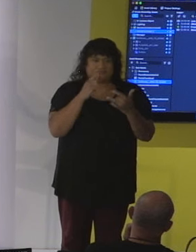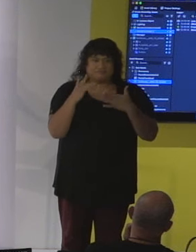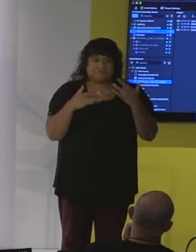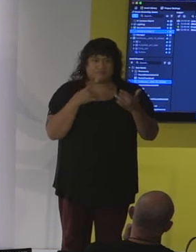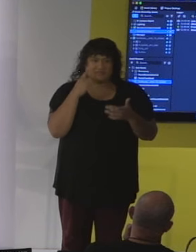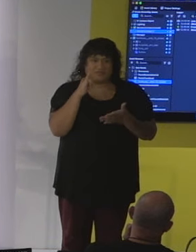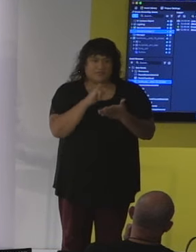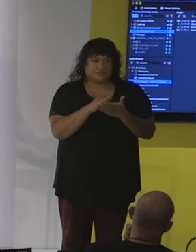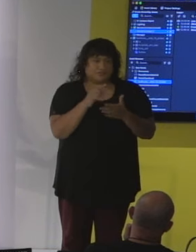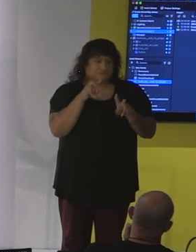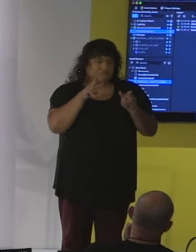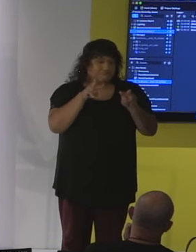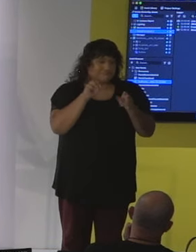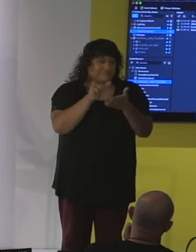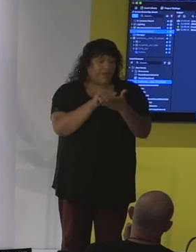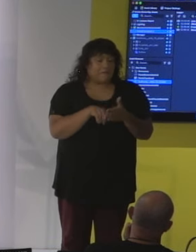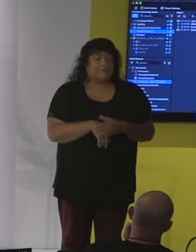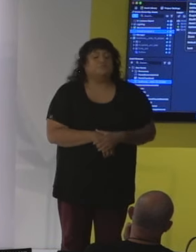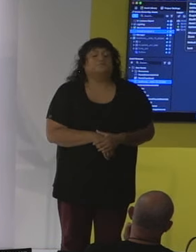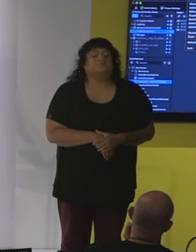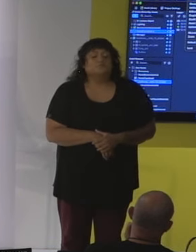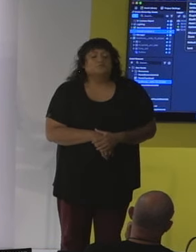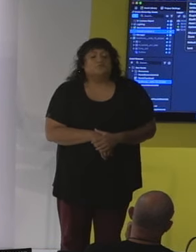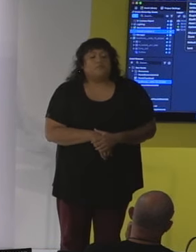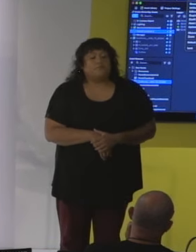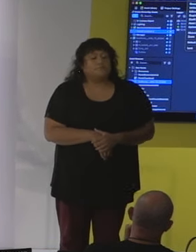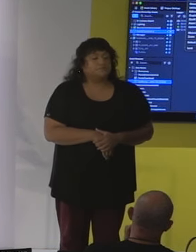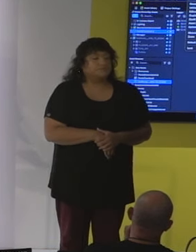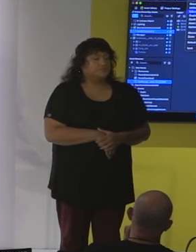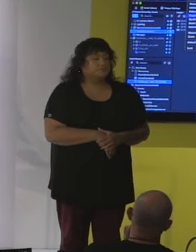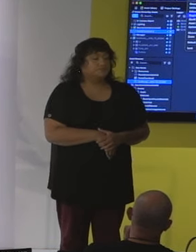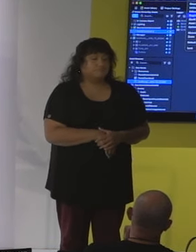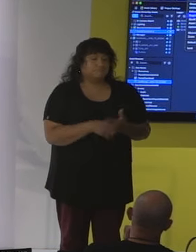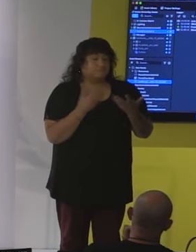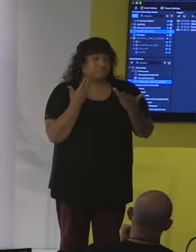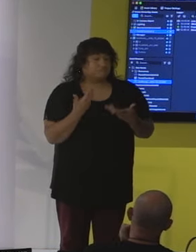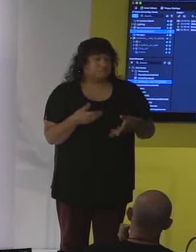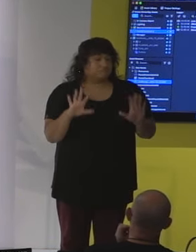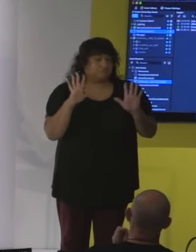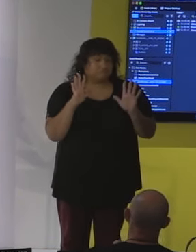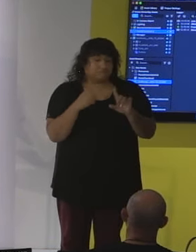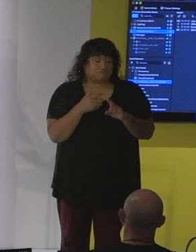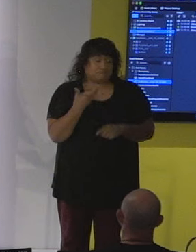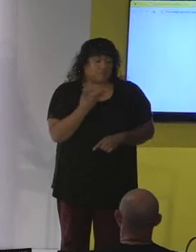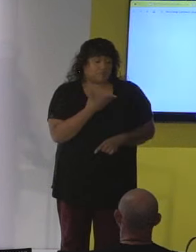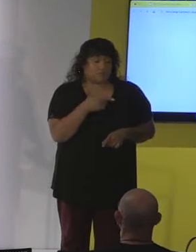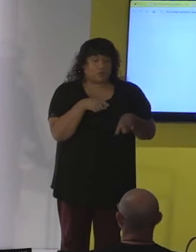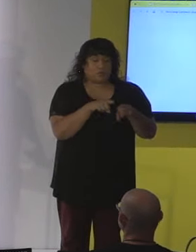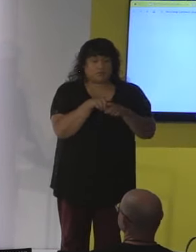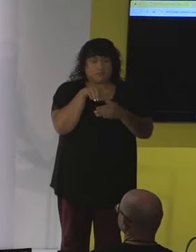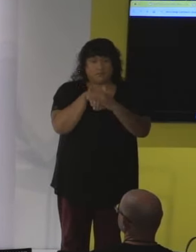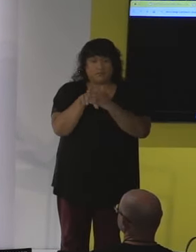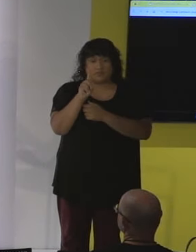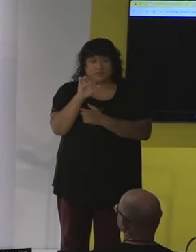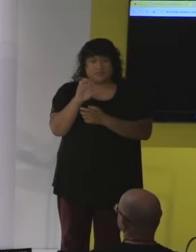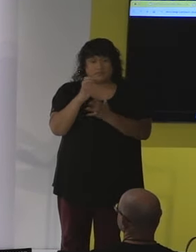You should really check it out. But yeah, that's really it from here. You can also go to the documentation under the Spectacle section.